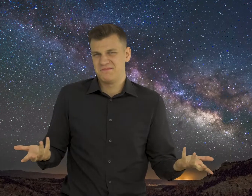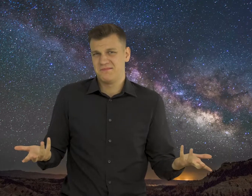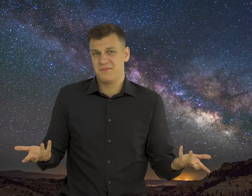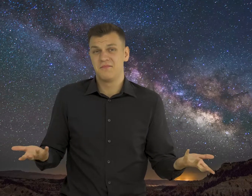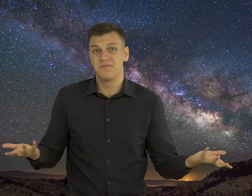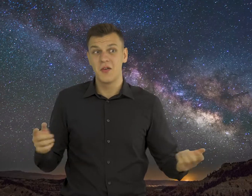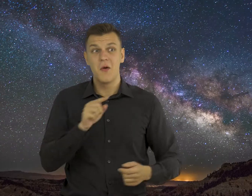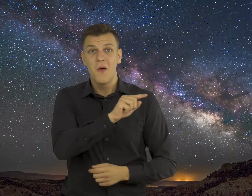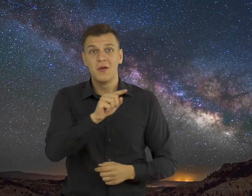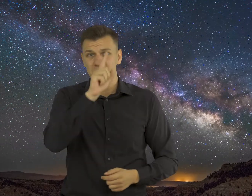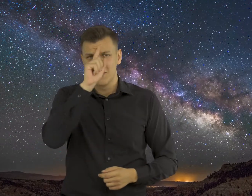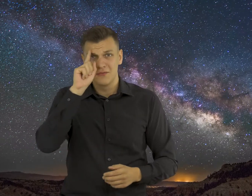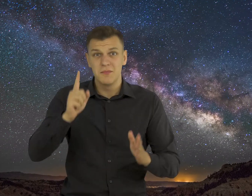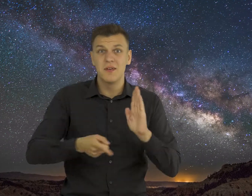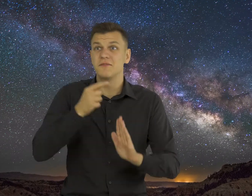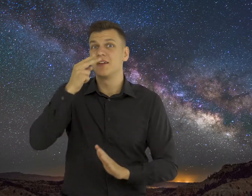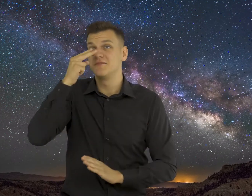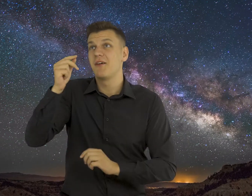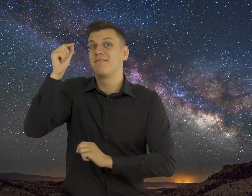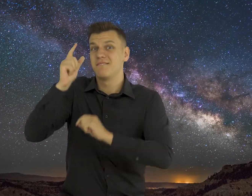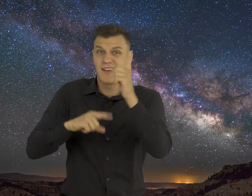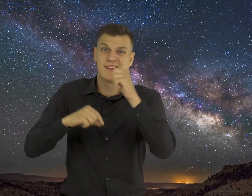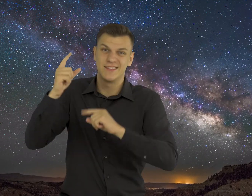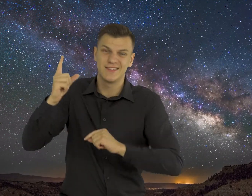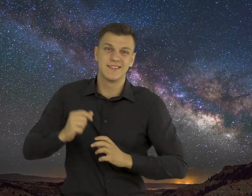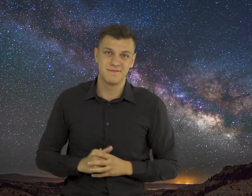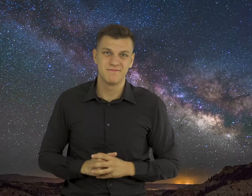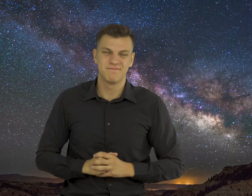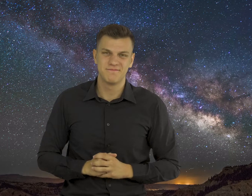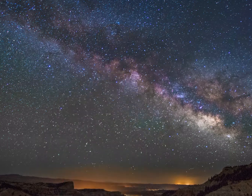It's just that these people saw the starry sky for the first time in their lives!